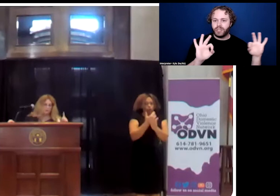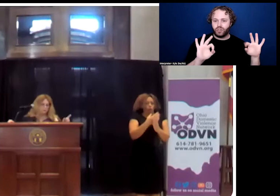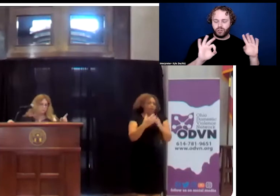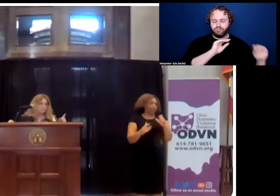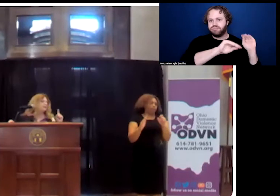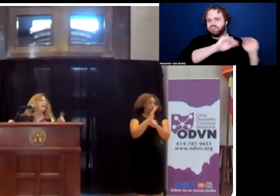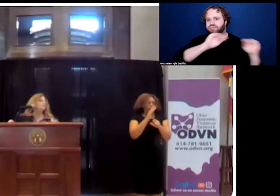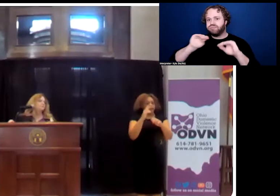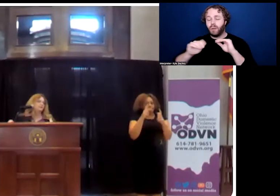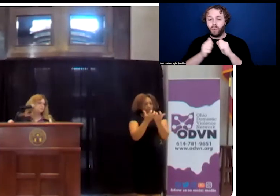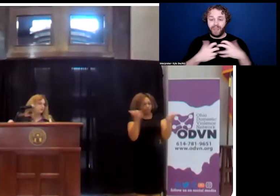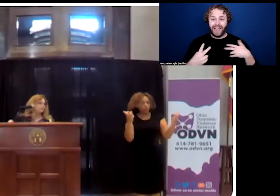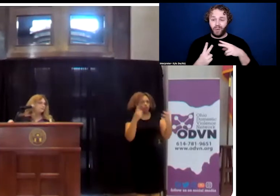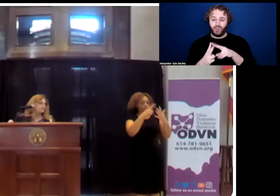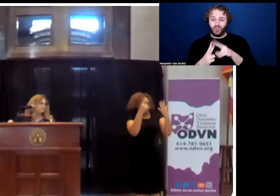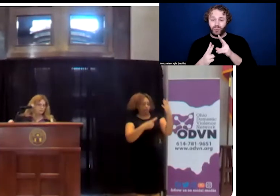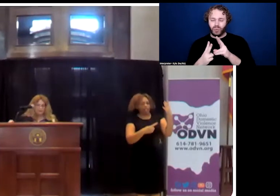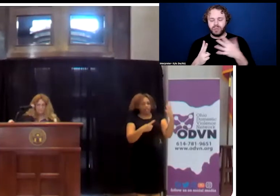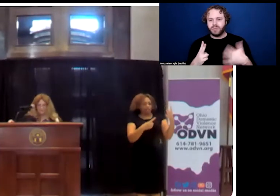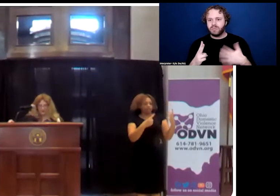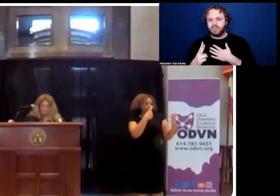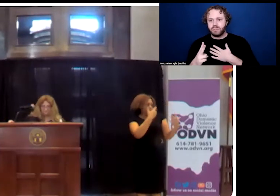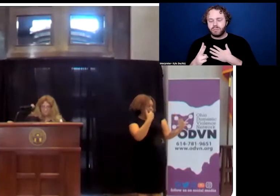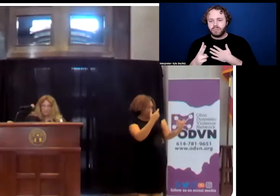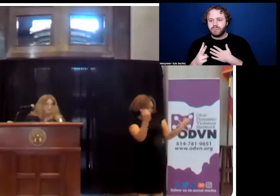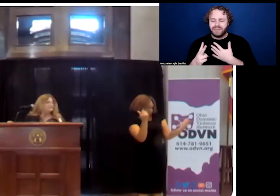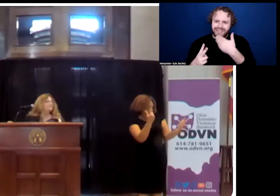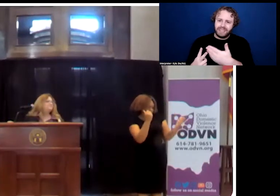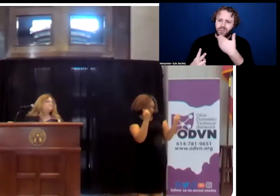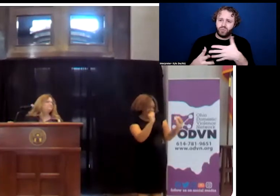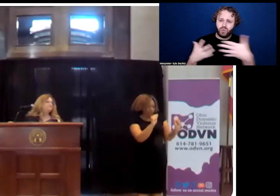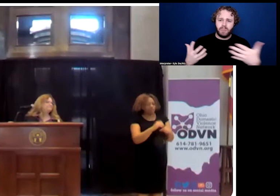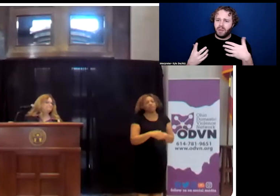And we appreciate everything you've done to accomplish that.